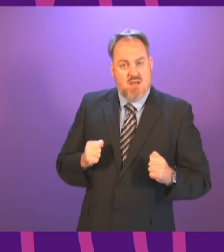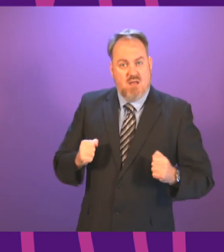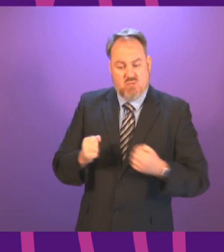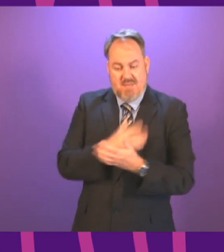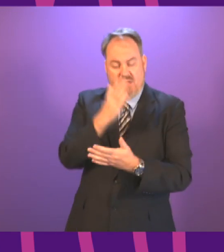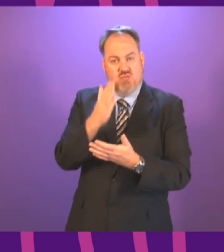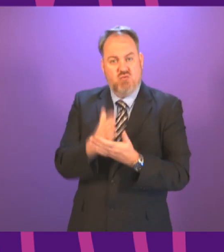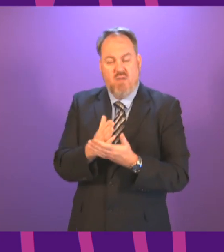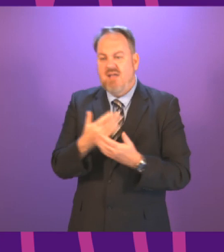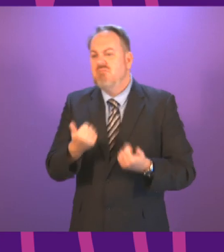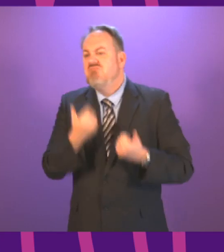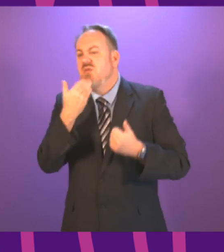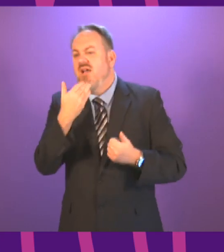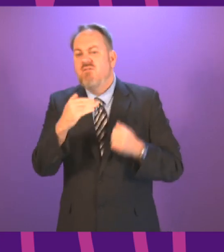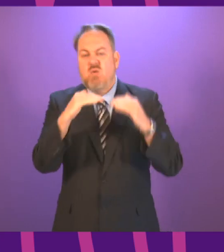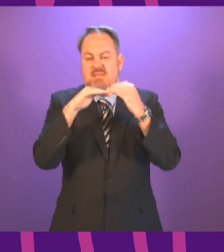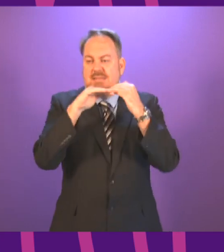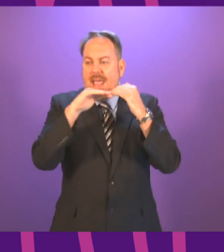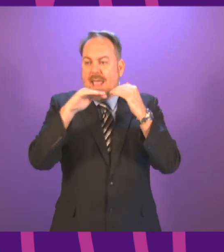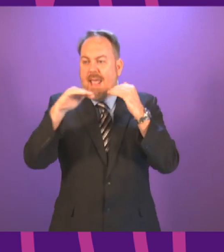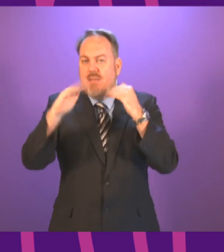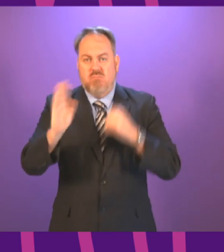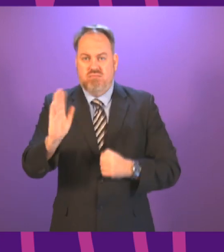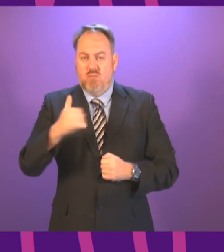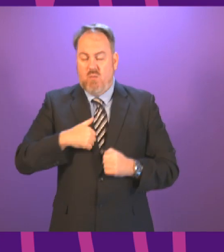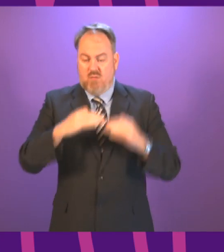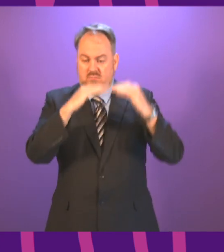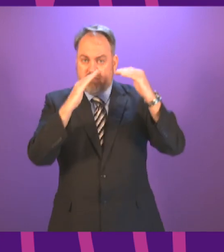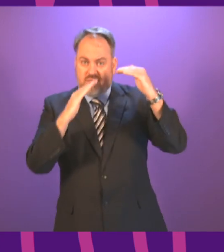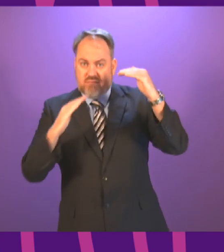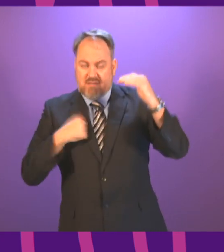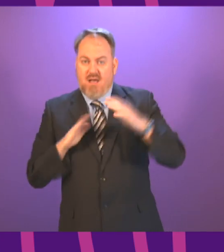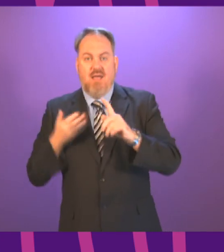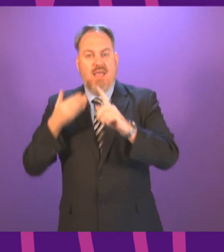to see a levelling-off or a slowing down of the number of cases, and let me be clear that